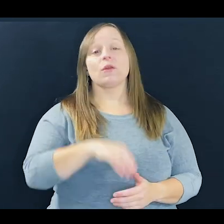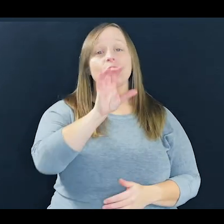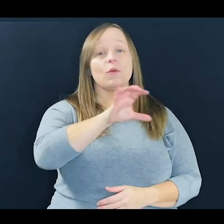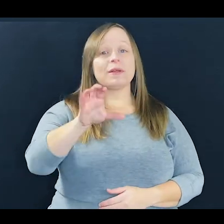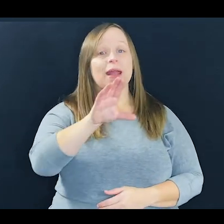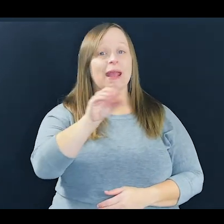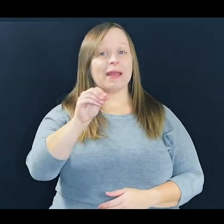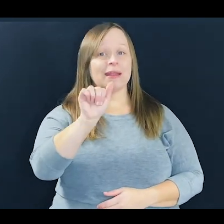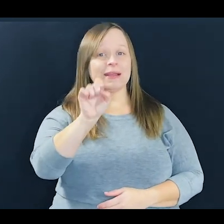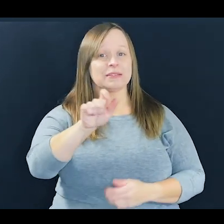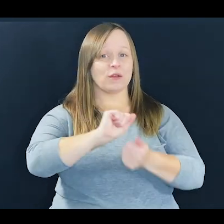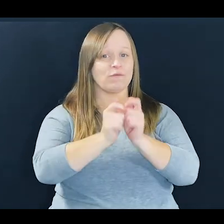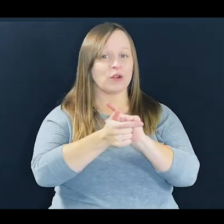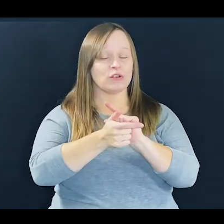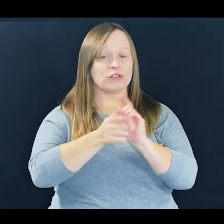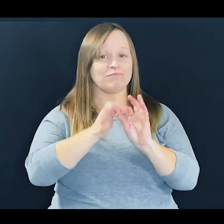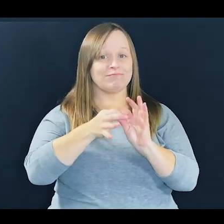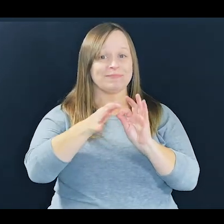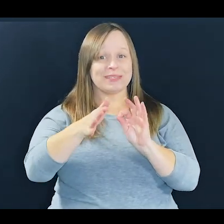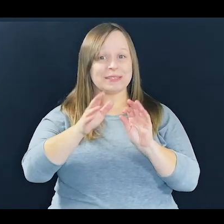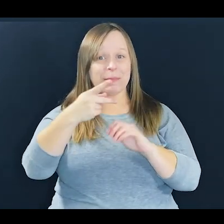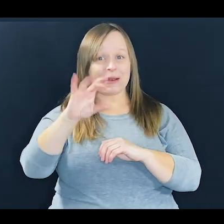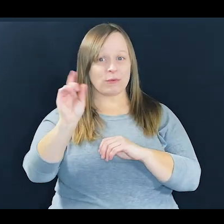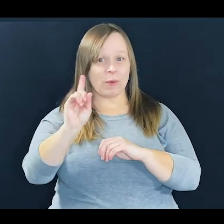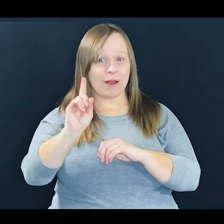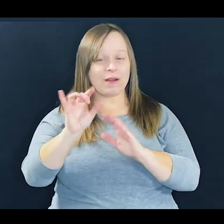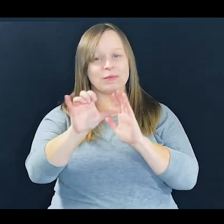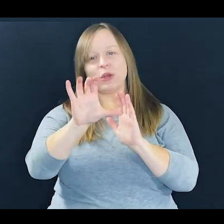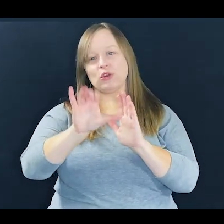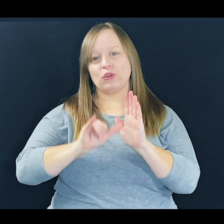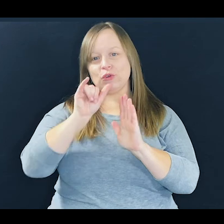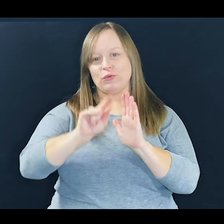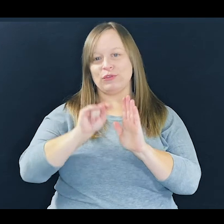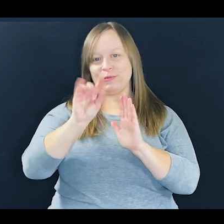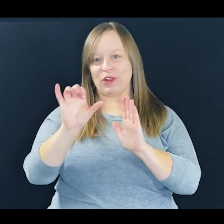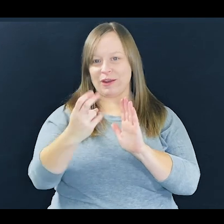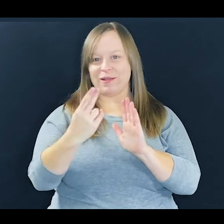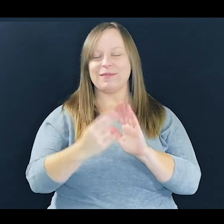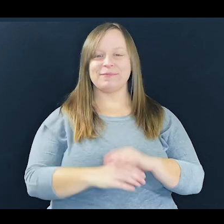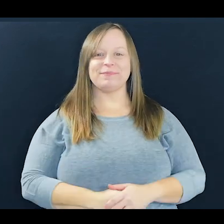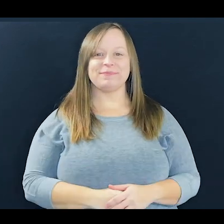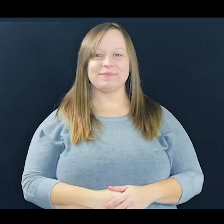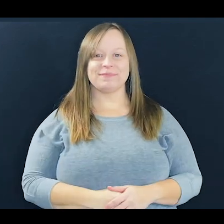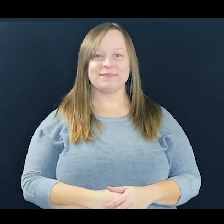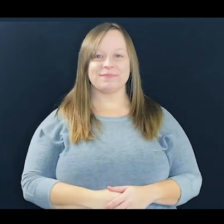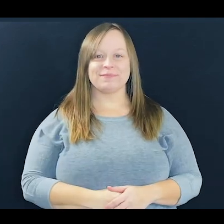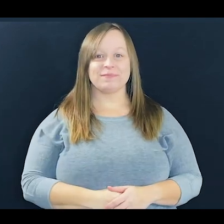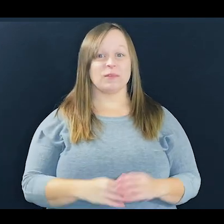The closed captioned and ASL version of this podcast is available on our YouTube channel.